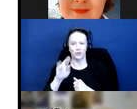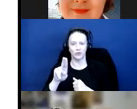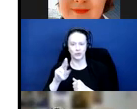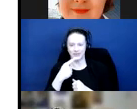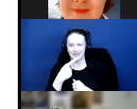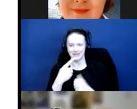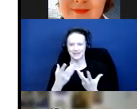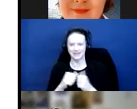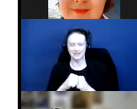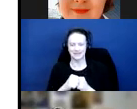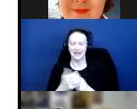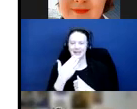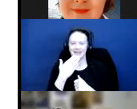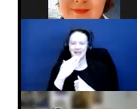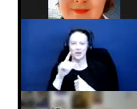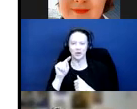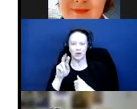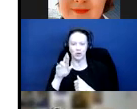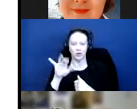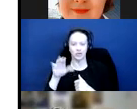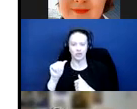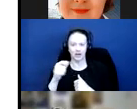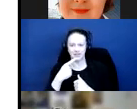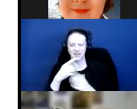Thank you, Latricia. I would say let's answer the question now.